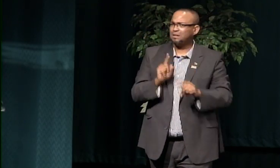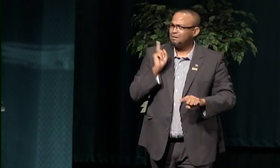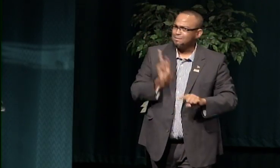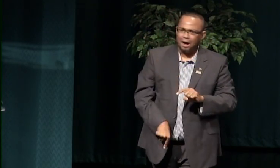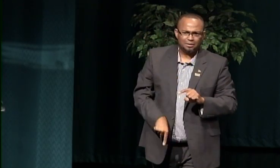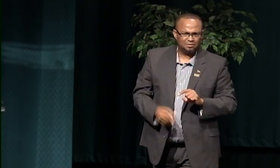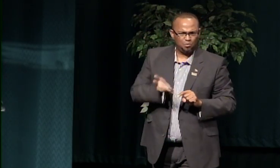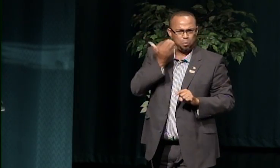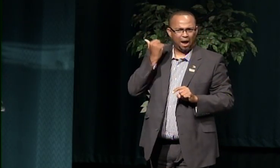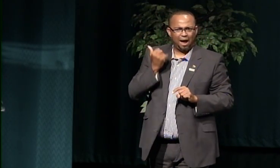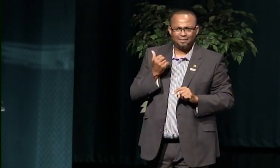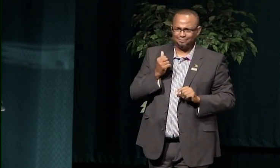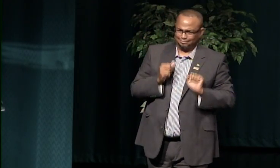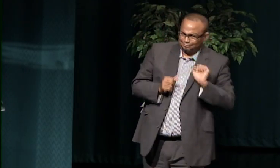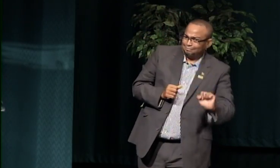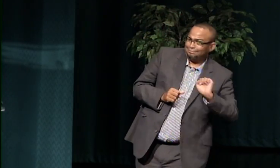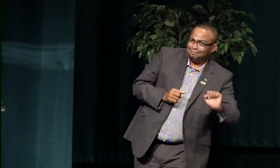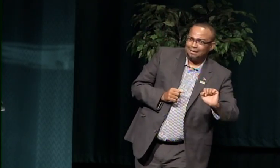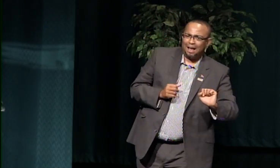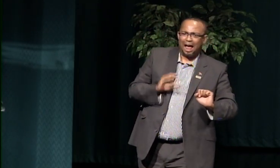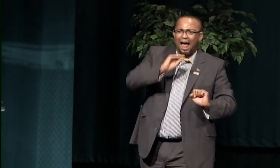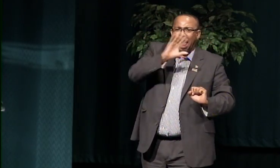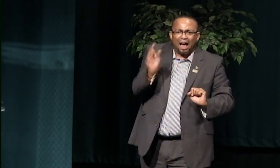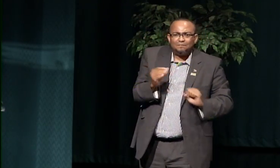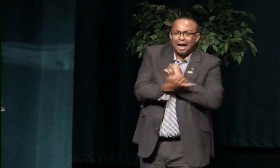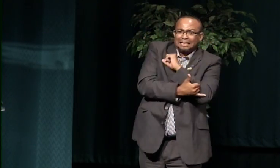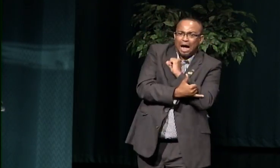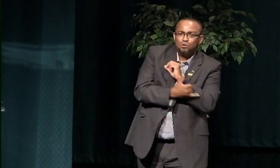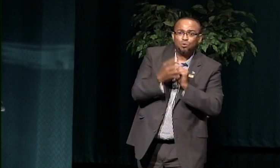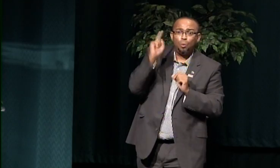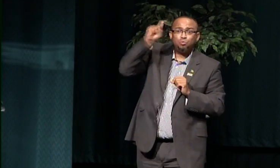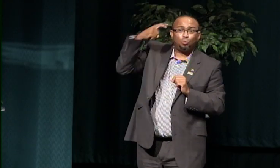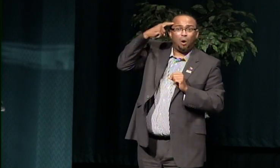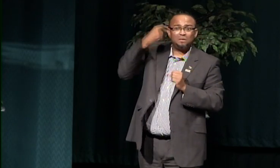but not only South Africa, but in all countries of Africa.